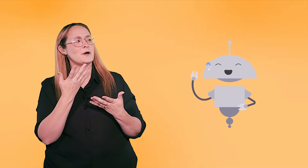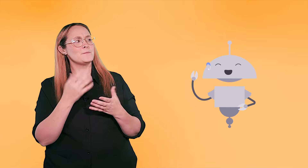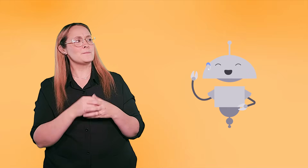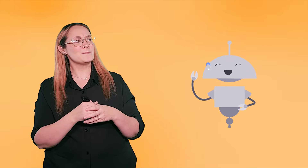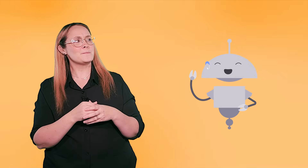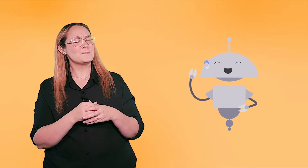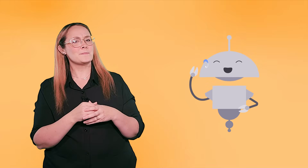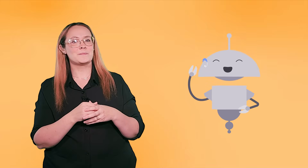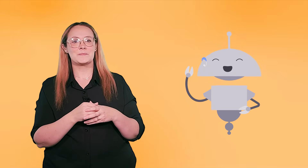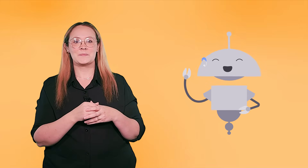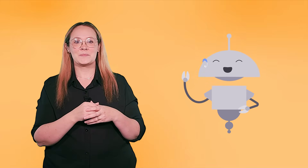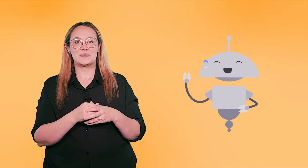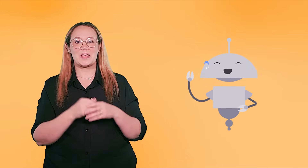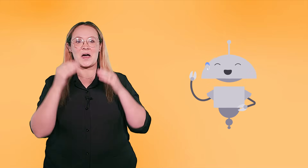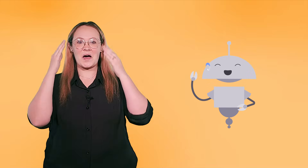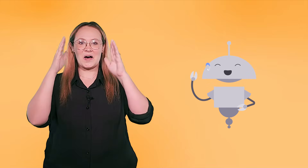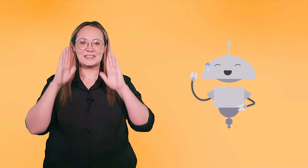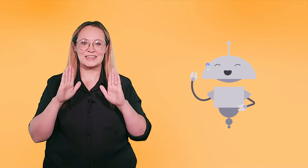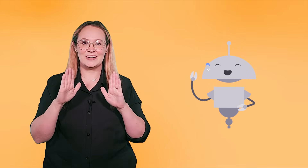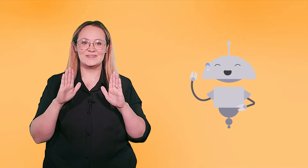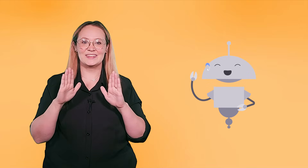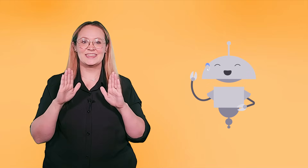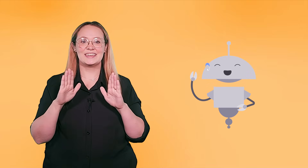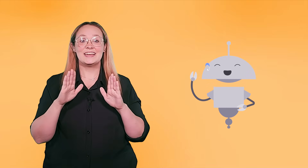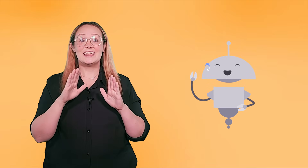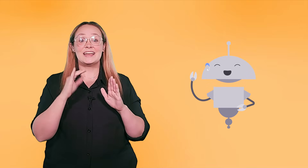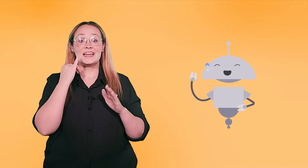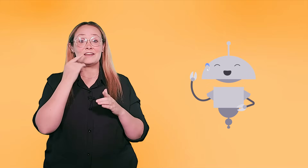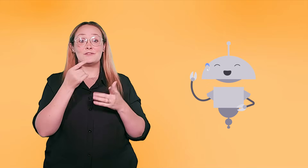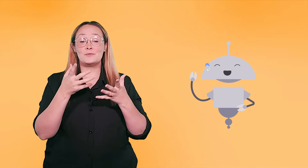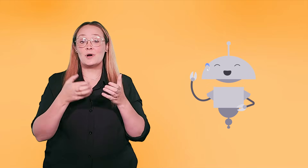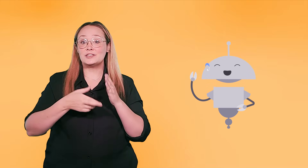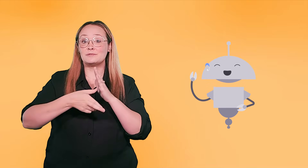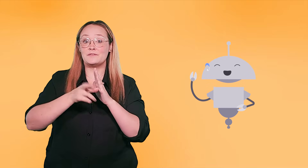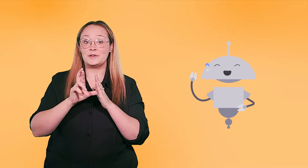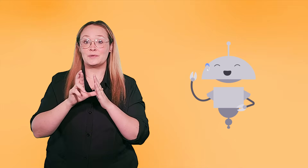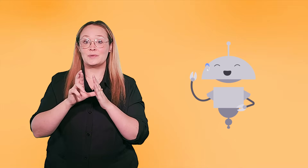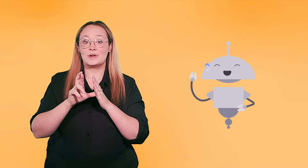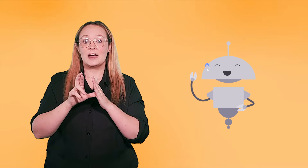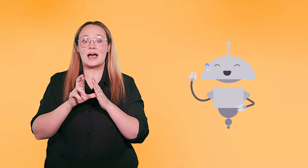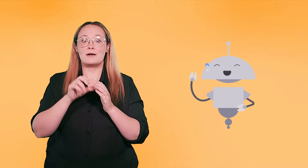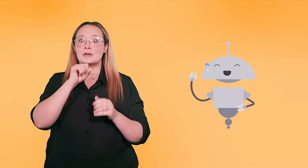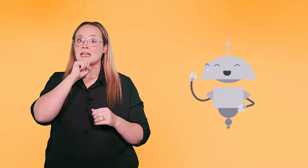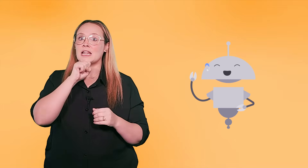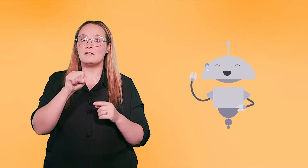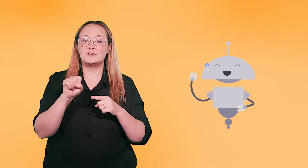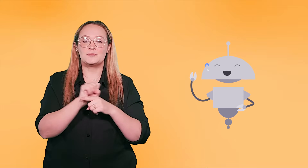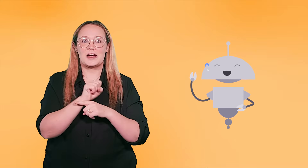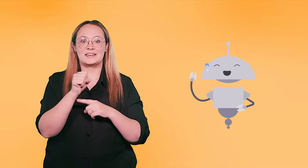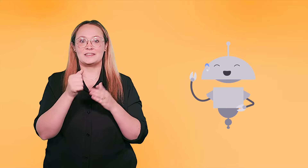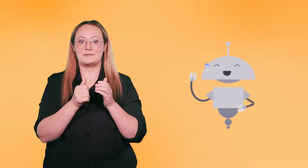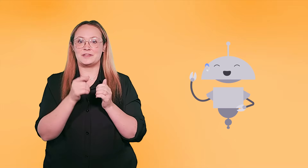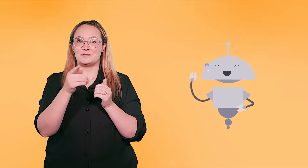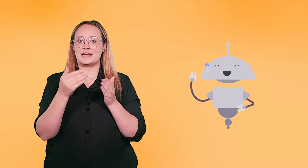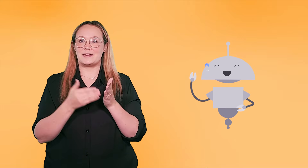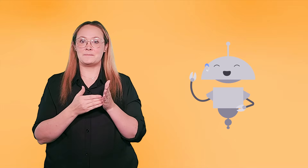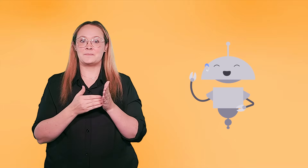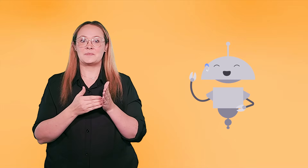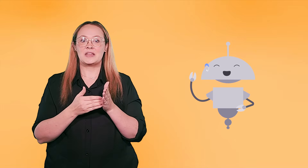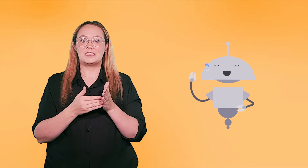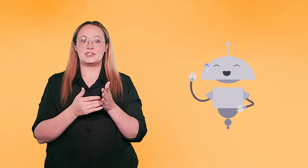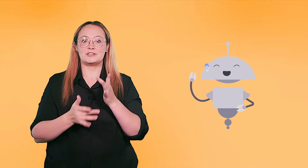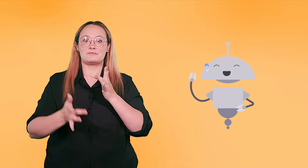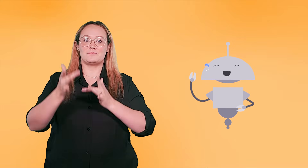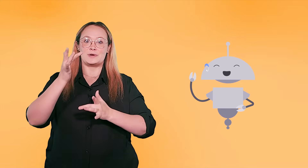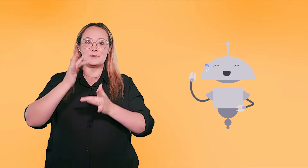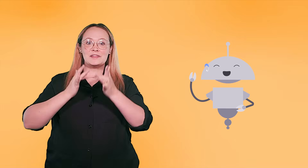Mo? Awesome! If you want to review, I would love to practice with you again. Just rewind